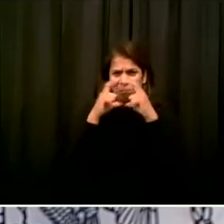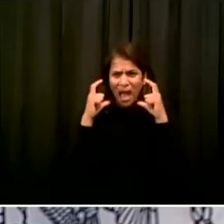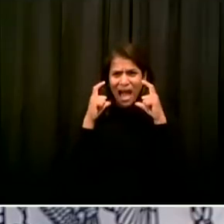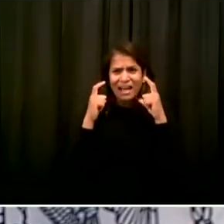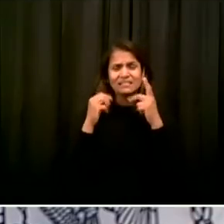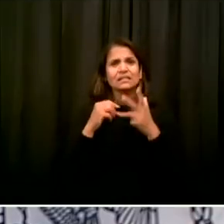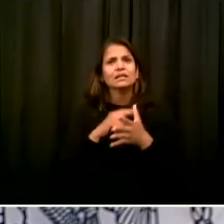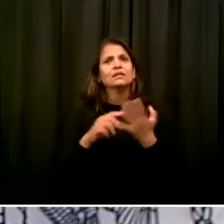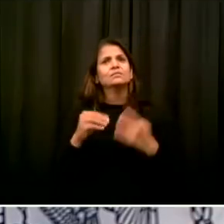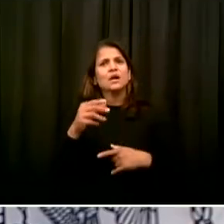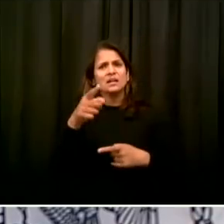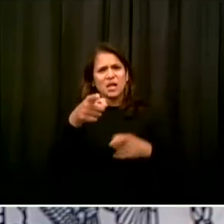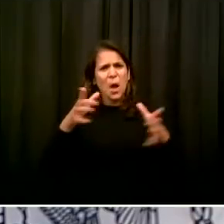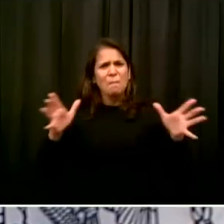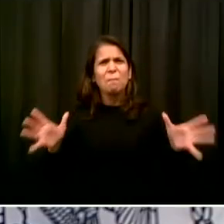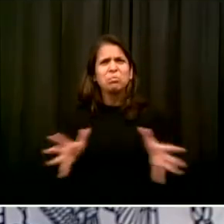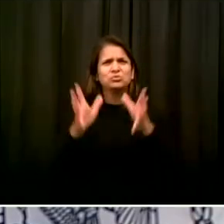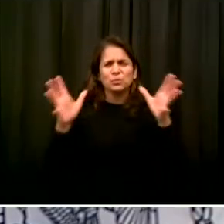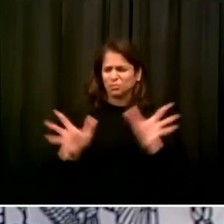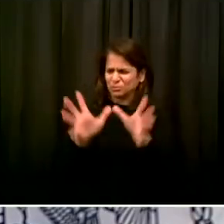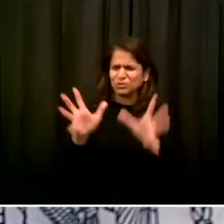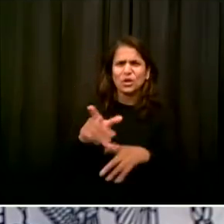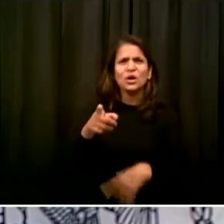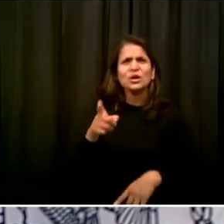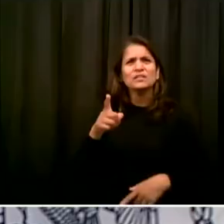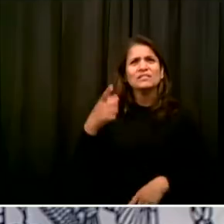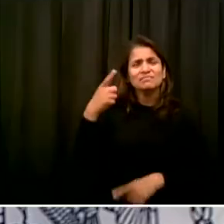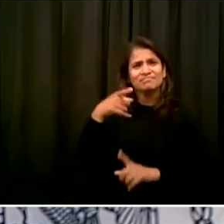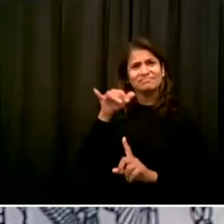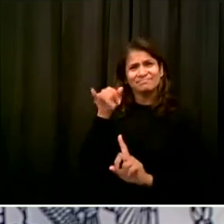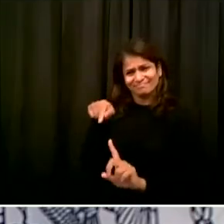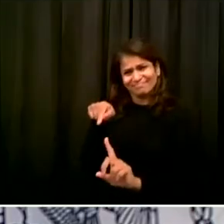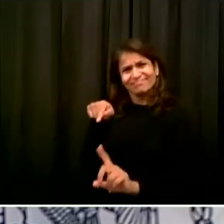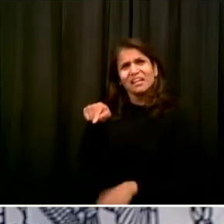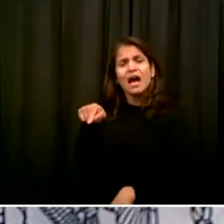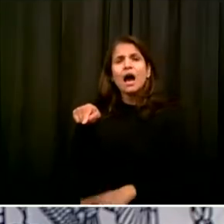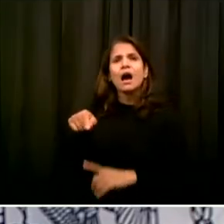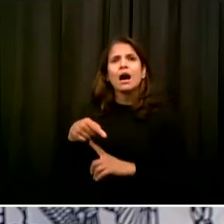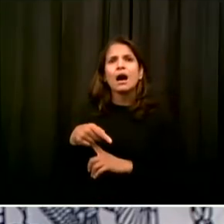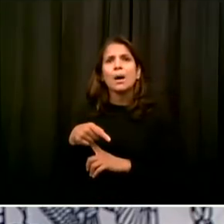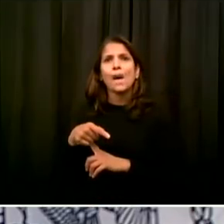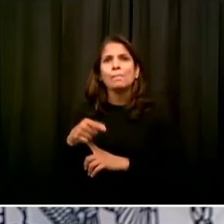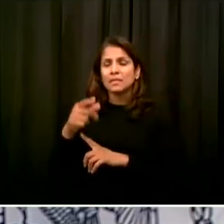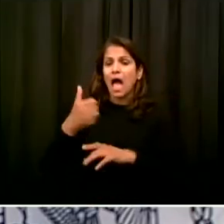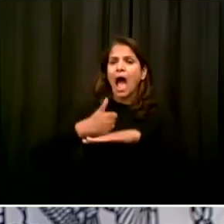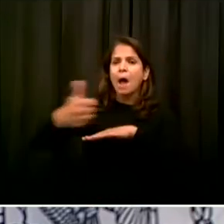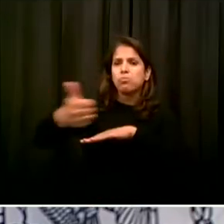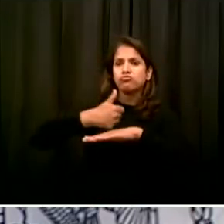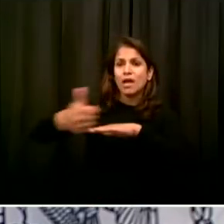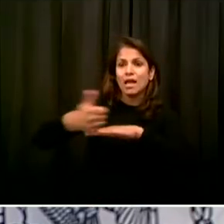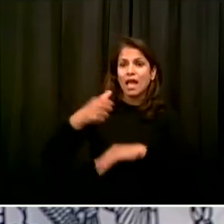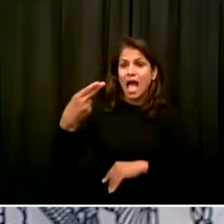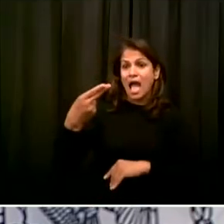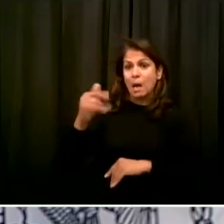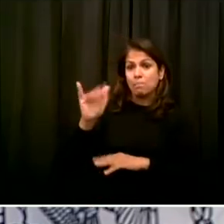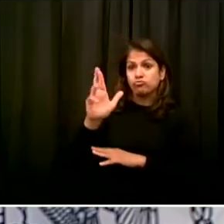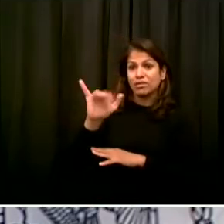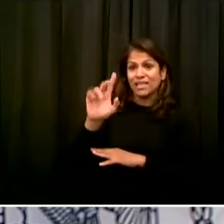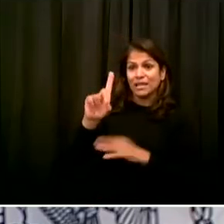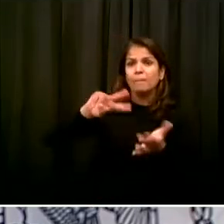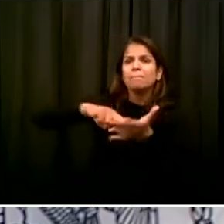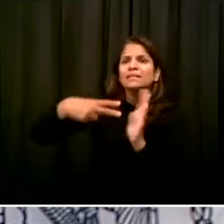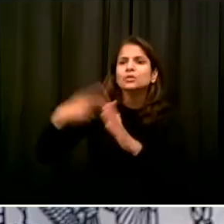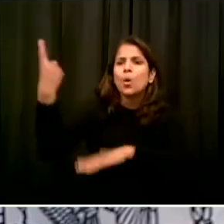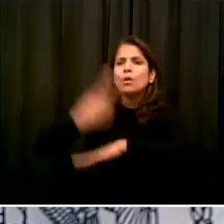ALL OF THIS WHY DO YOU PUSH R FO